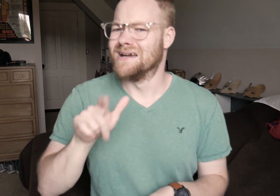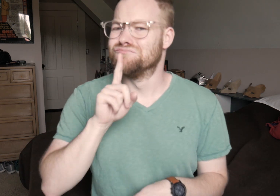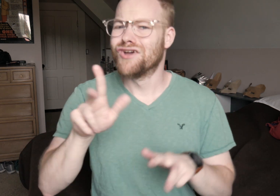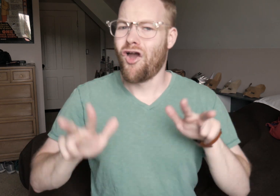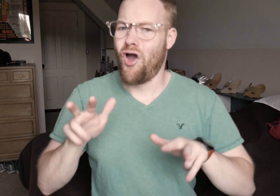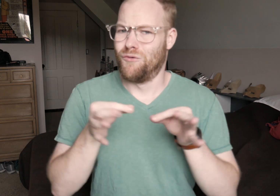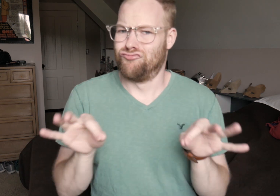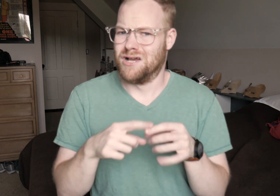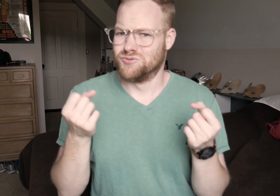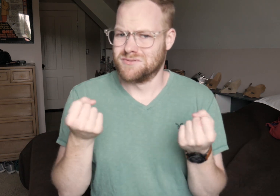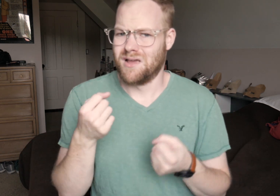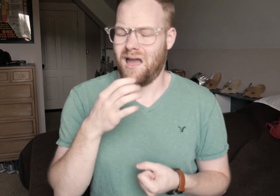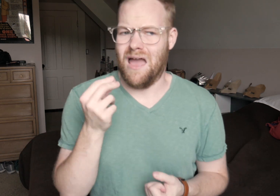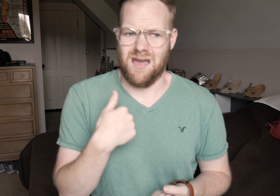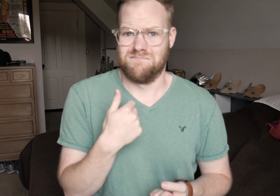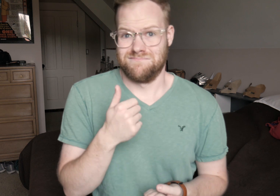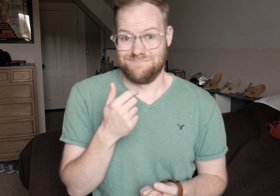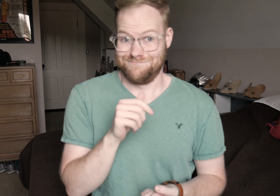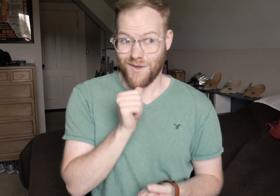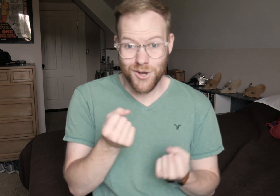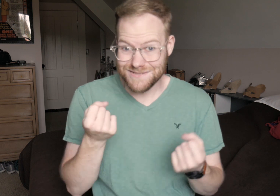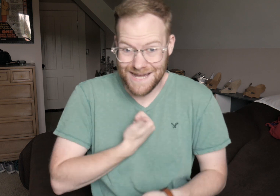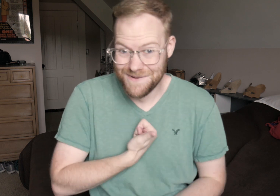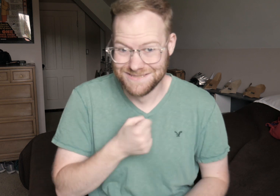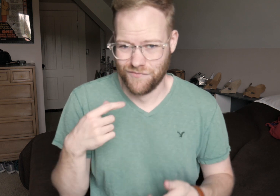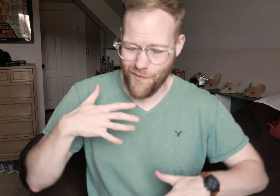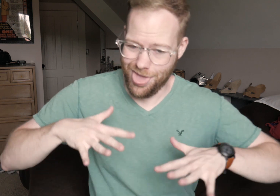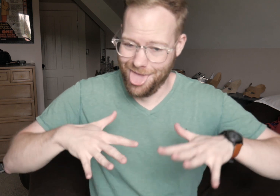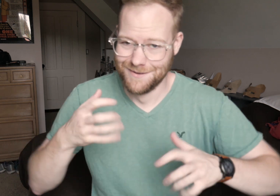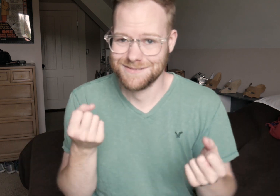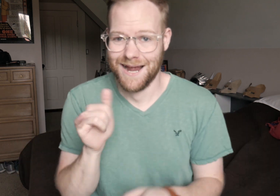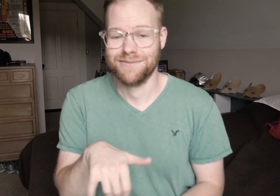That's a really awkward phrase to sign, and I don't sign it myself so I'm tripping up on signing that.